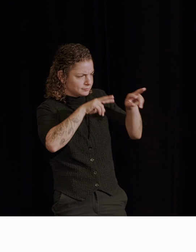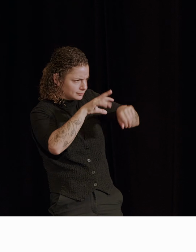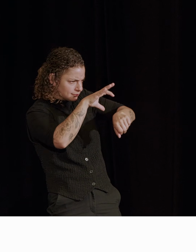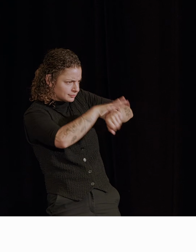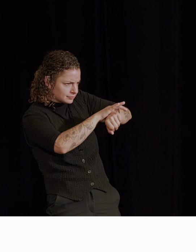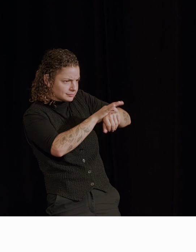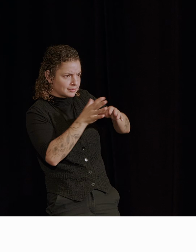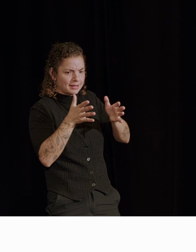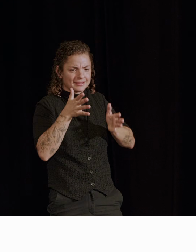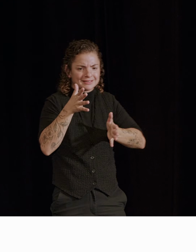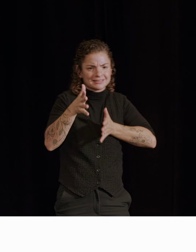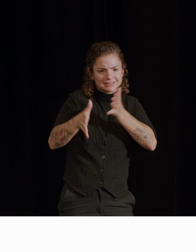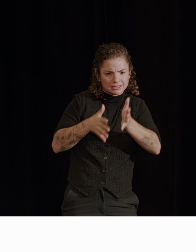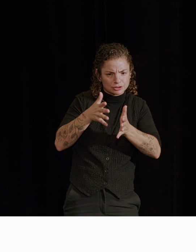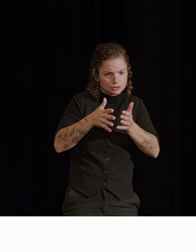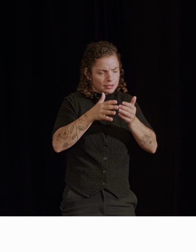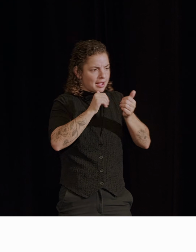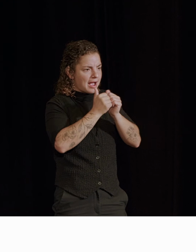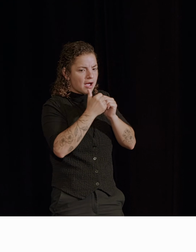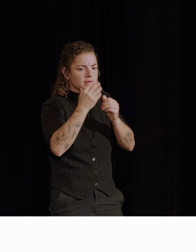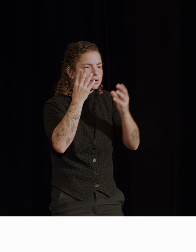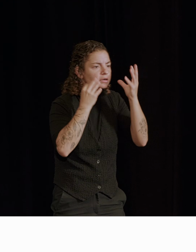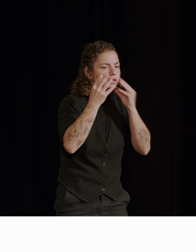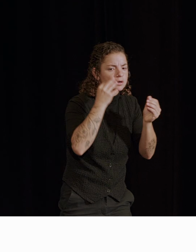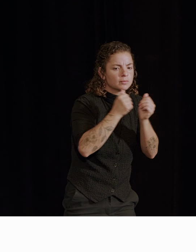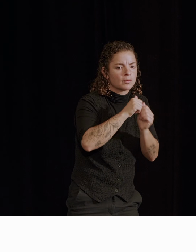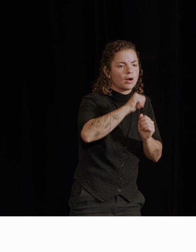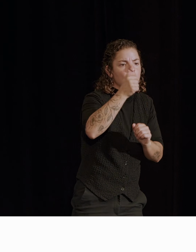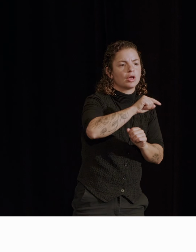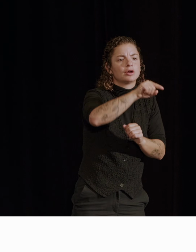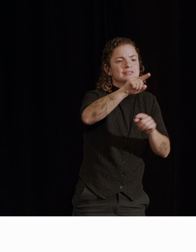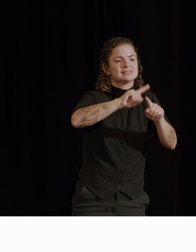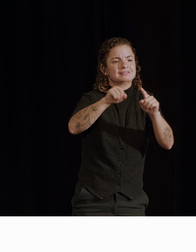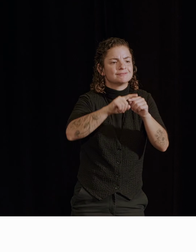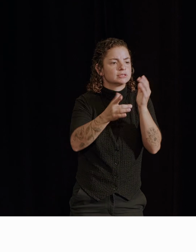the university's tetra-ski, which is an adaptive, mobile-type, tetra-ski, which is an adaptive ski